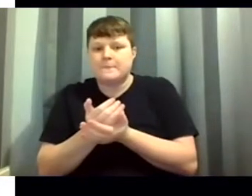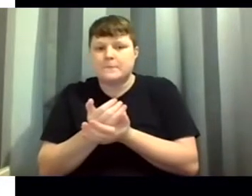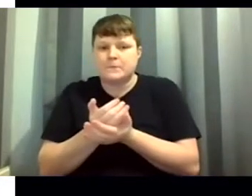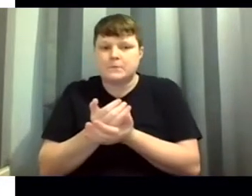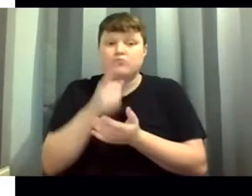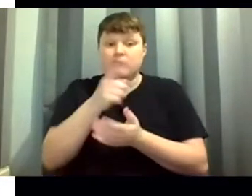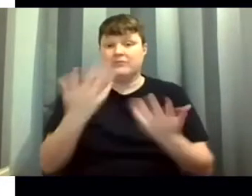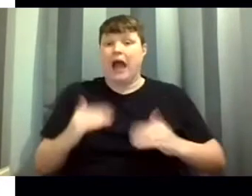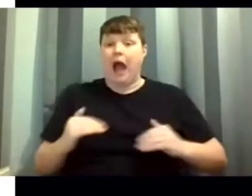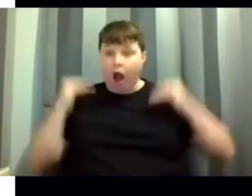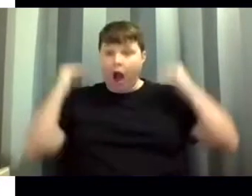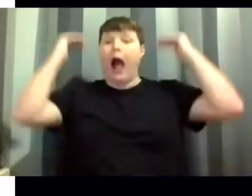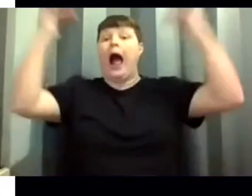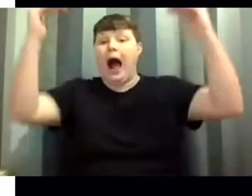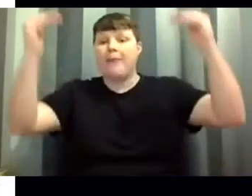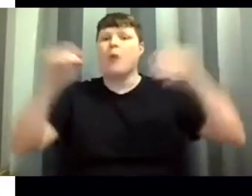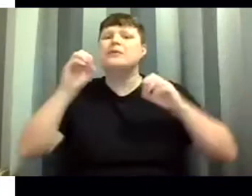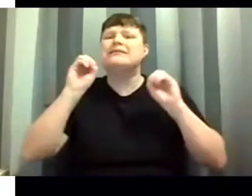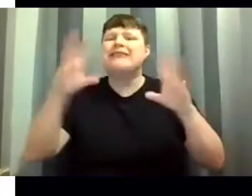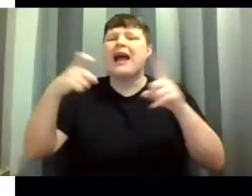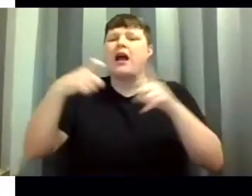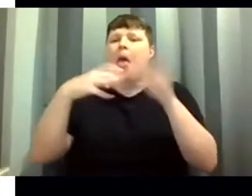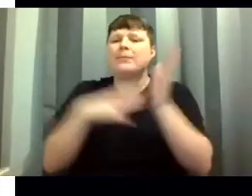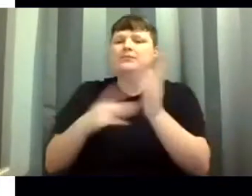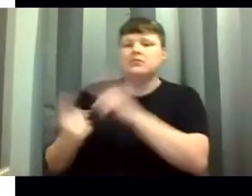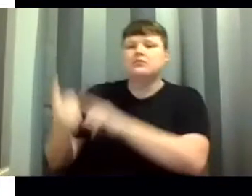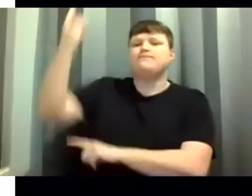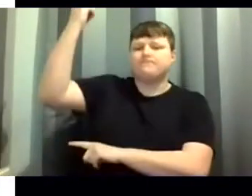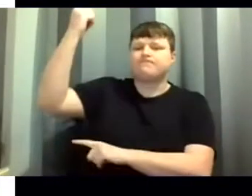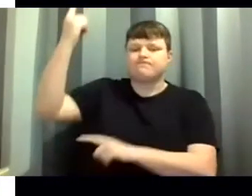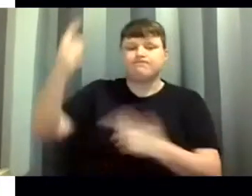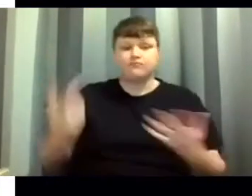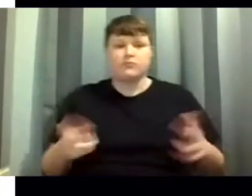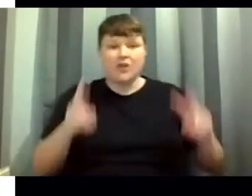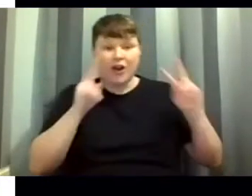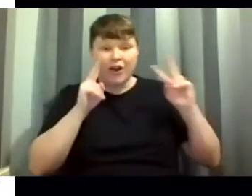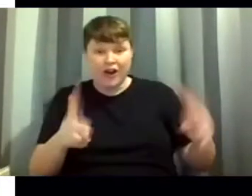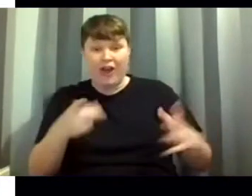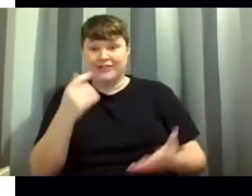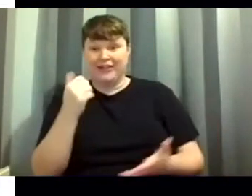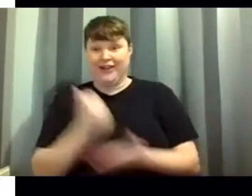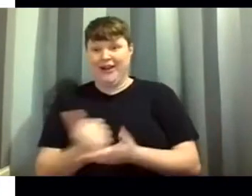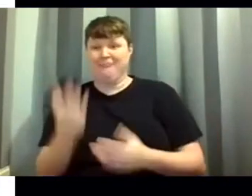about 10 kilometers - and, one of the things about this, is it just looks really pretty. It also